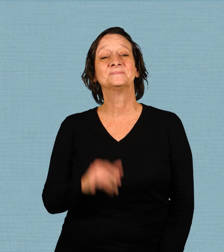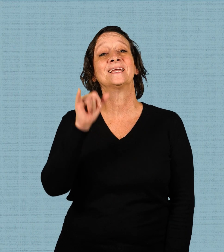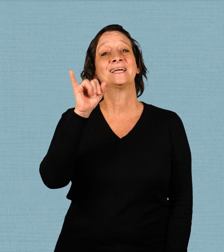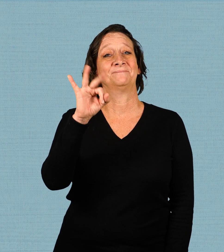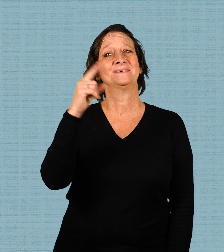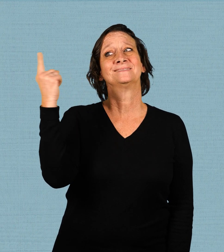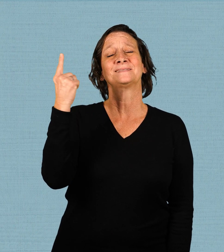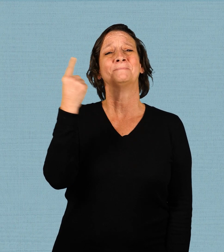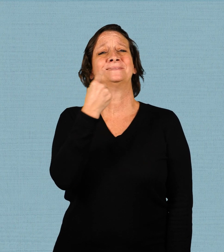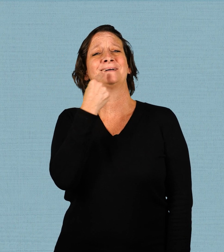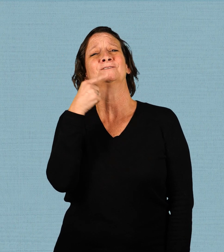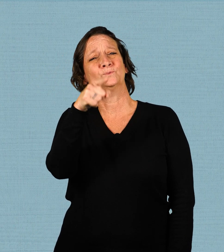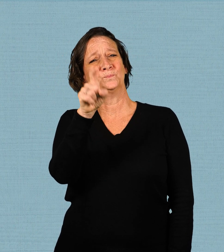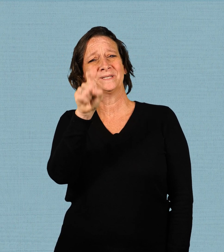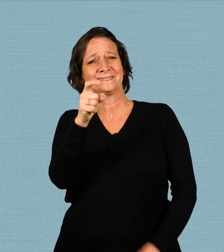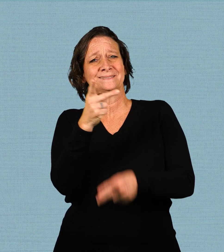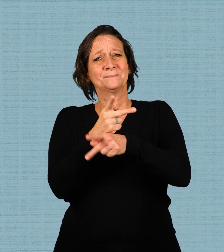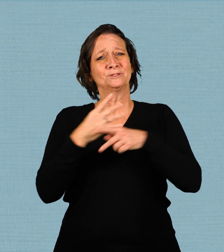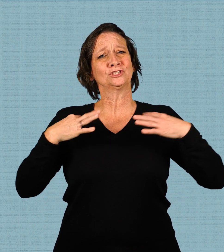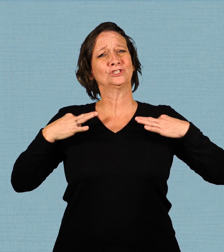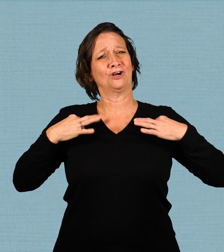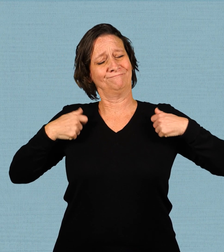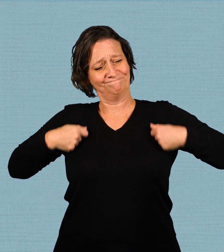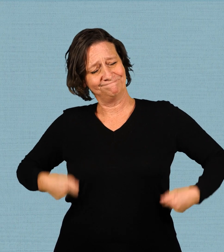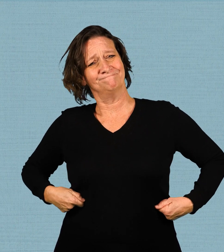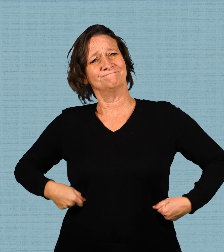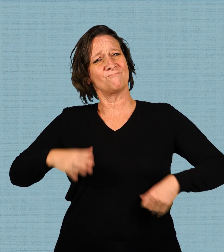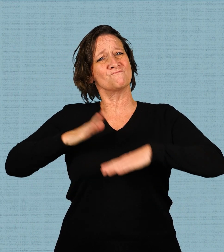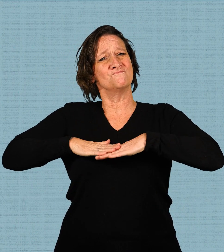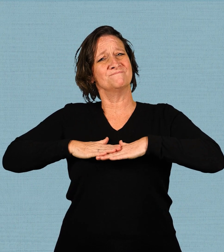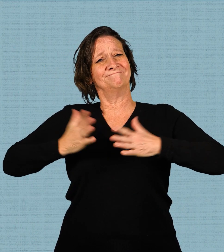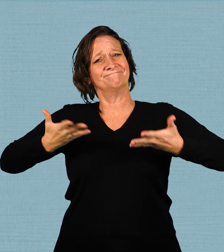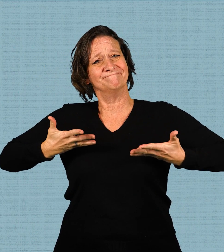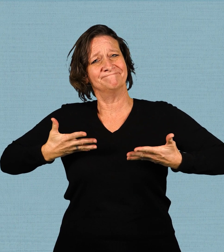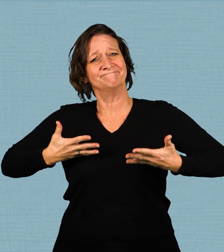If someone says, “You need to keep your shirt on,”